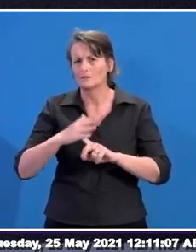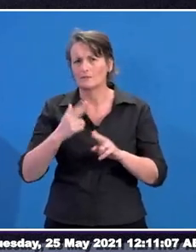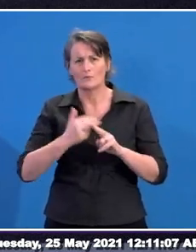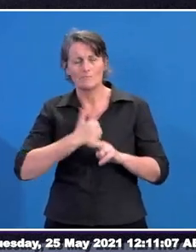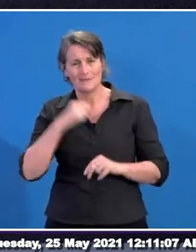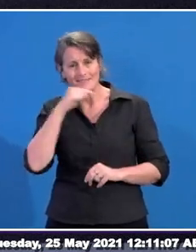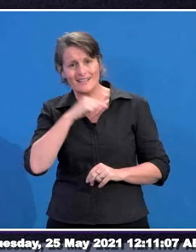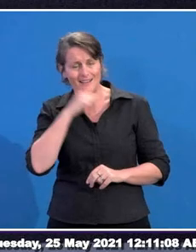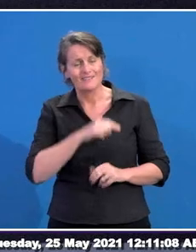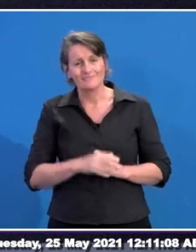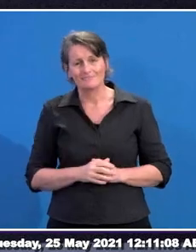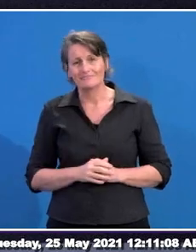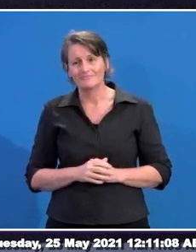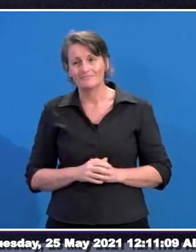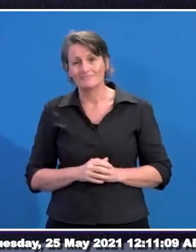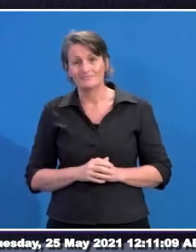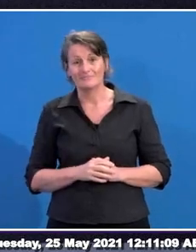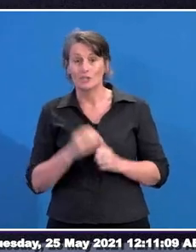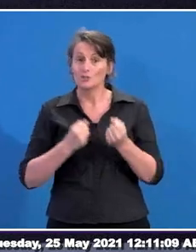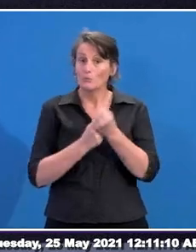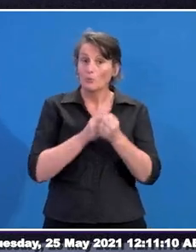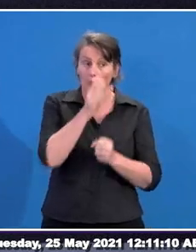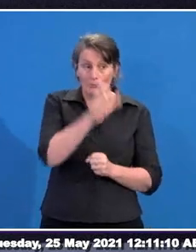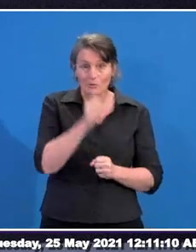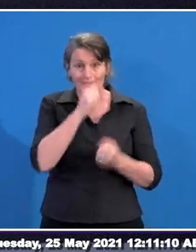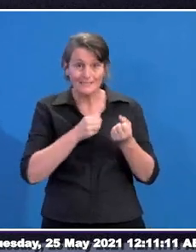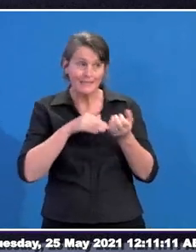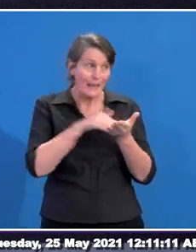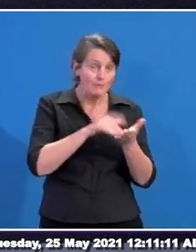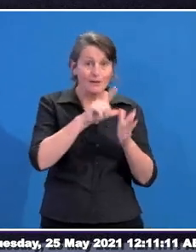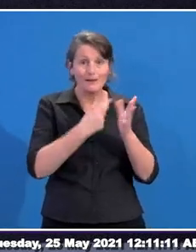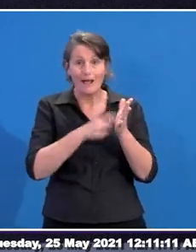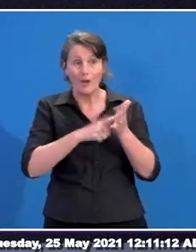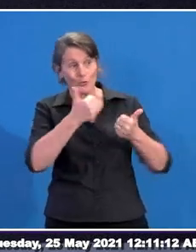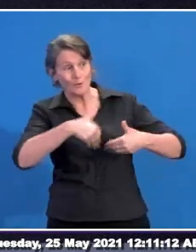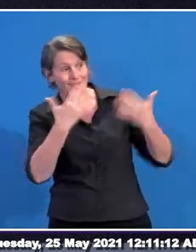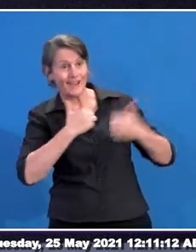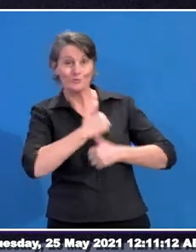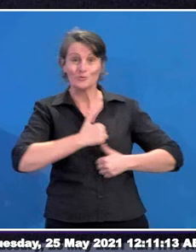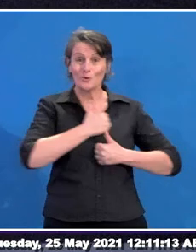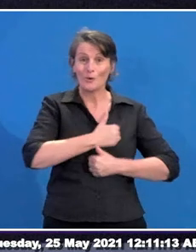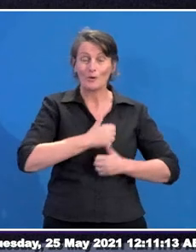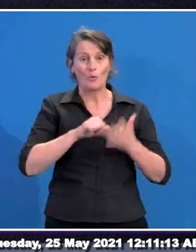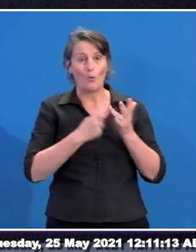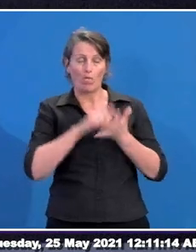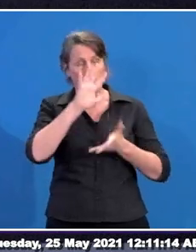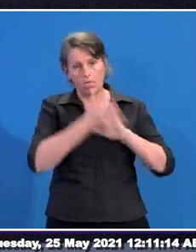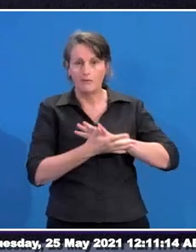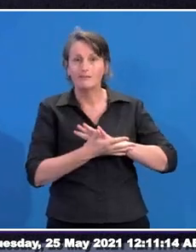him having a good day or a bad day. So, if they spend time with him, interact with him,